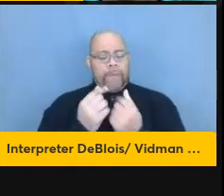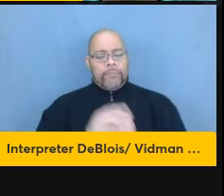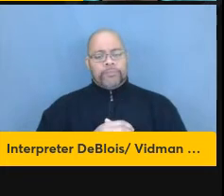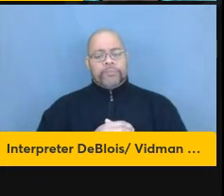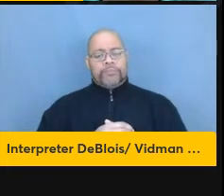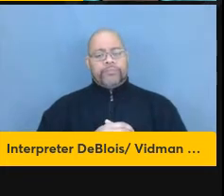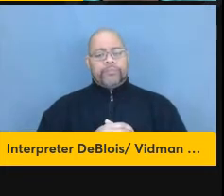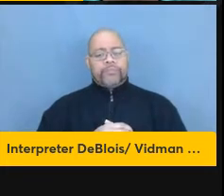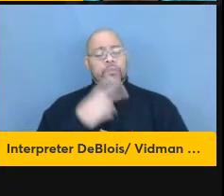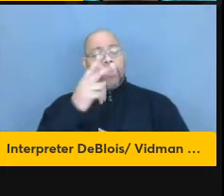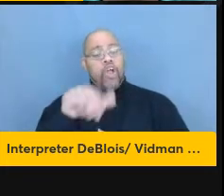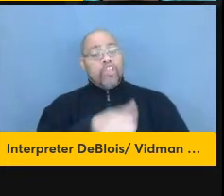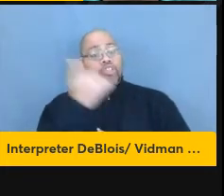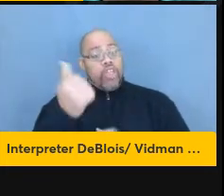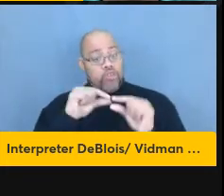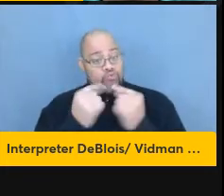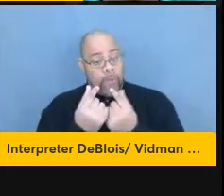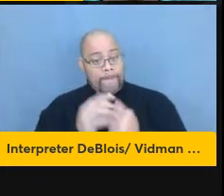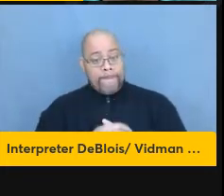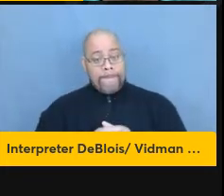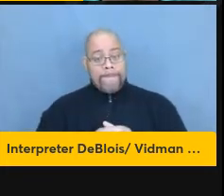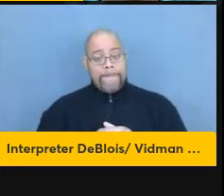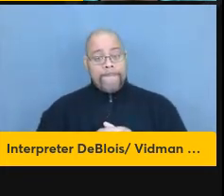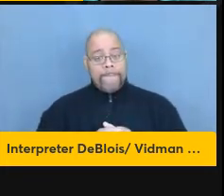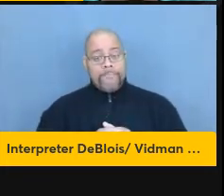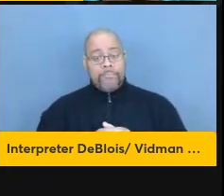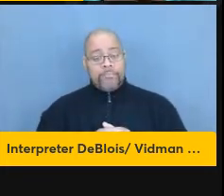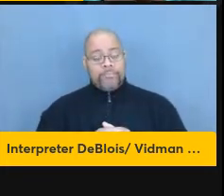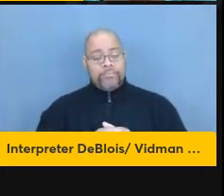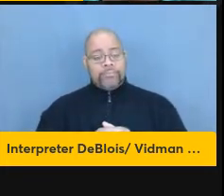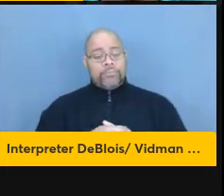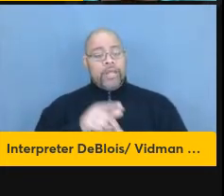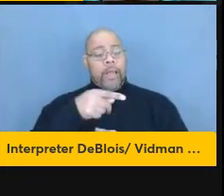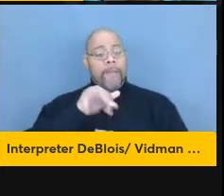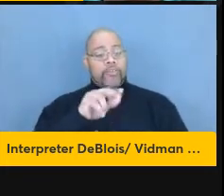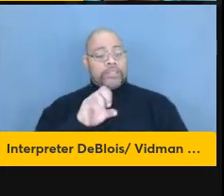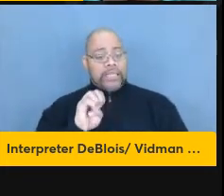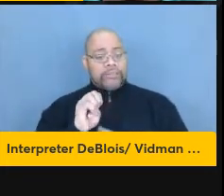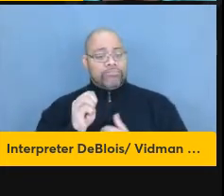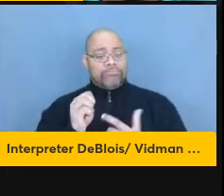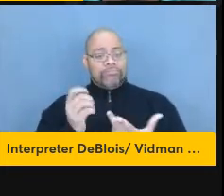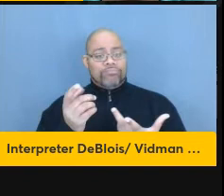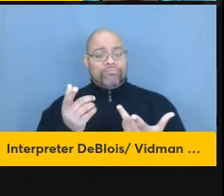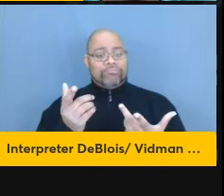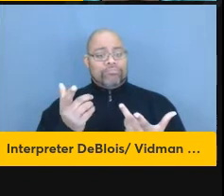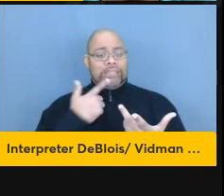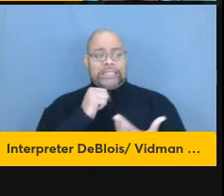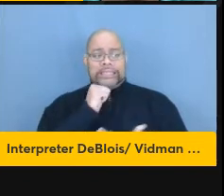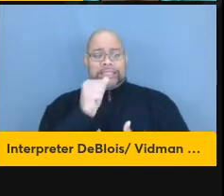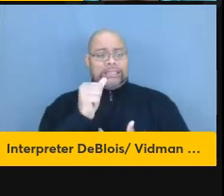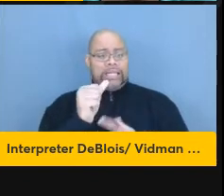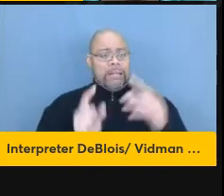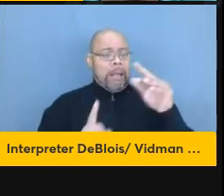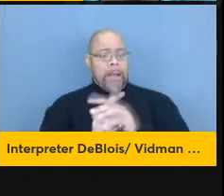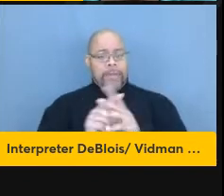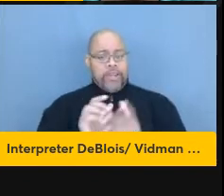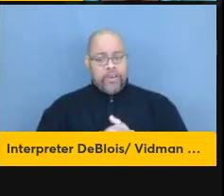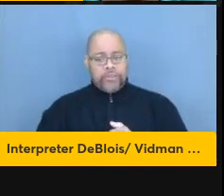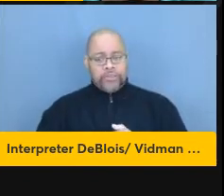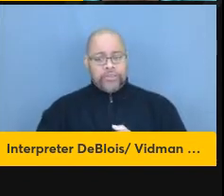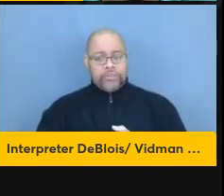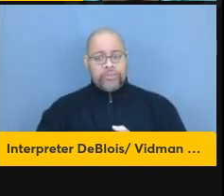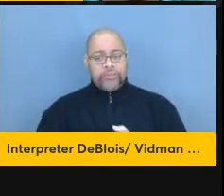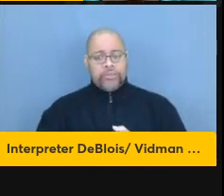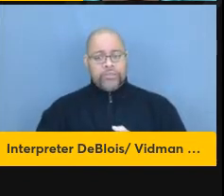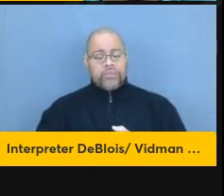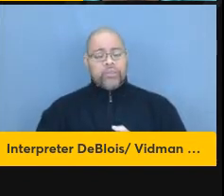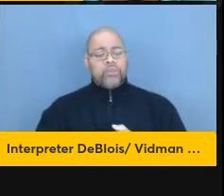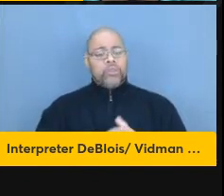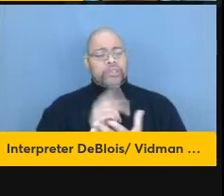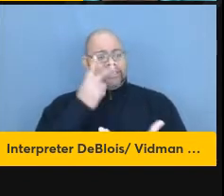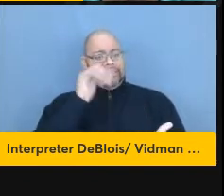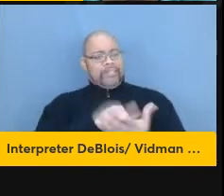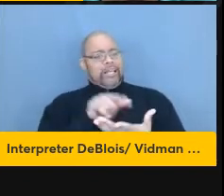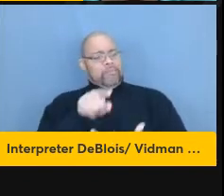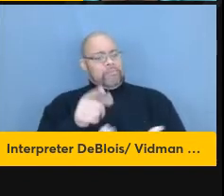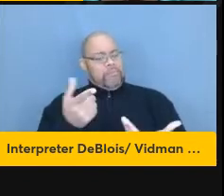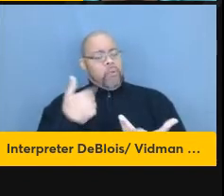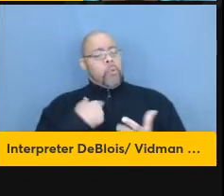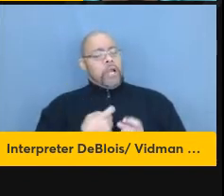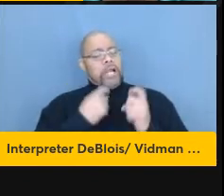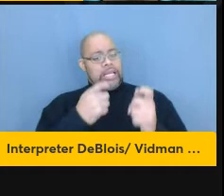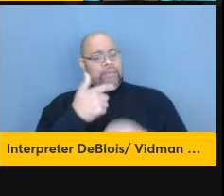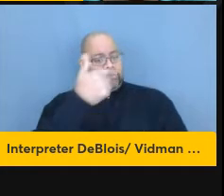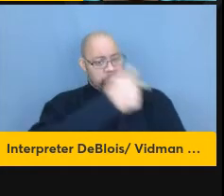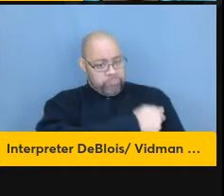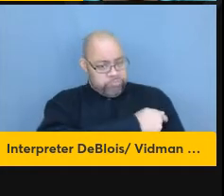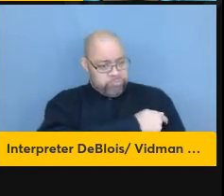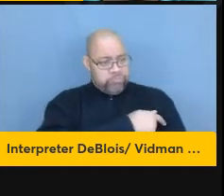saw another group in whom parasites absolutely did not appear. So again, fancy that we give you a dose of sporozoites that we